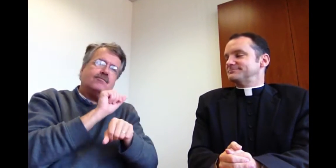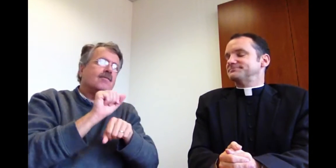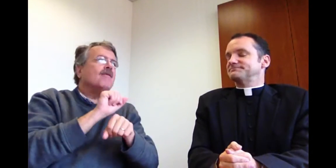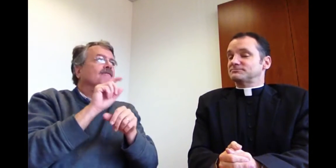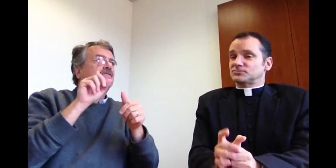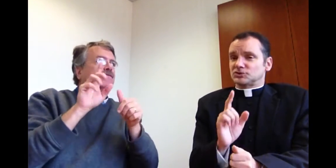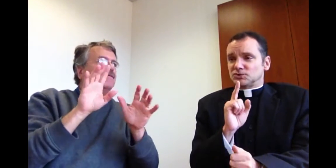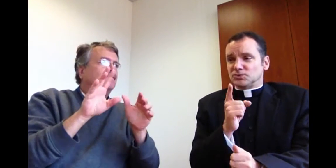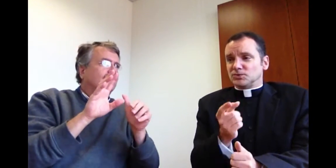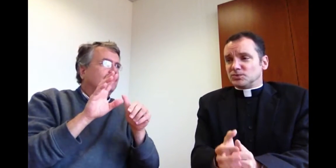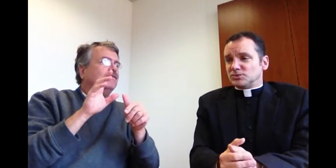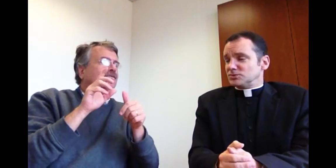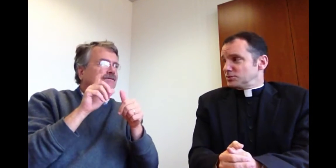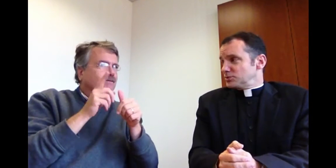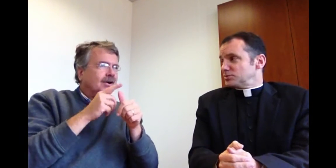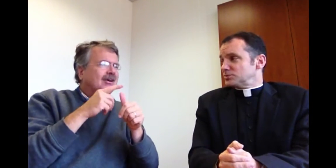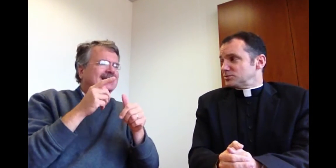They had to keep working on it.